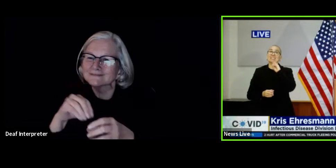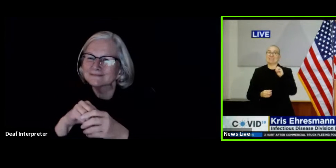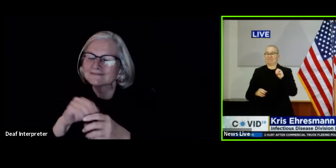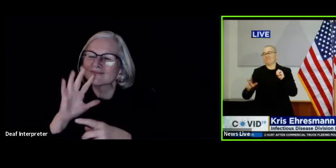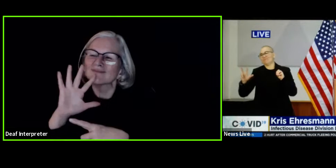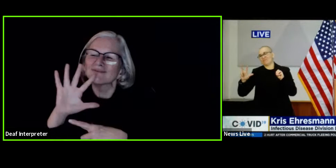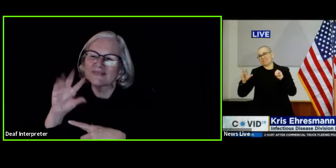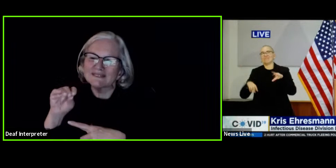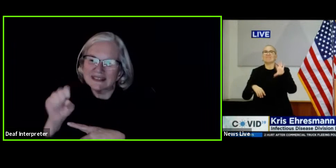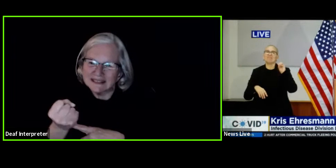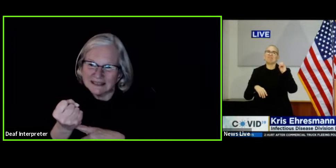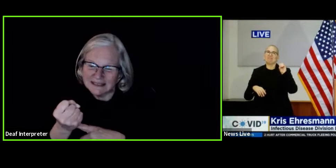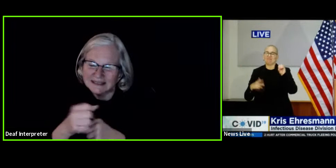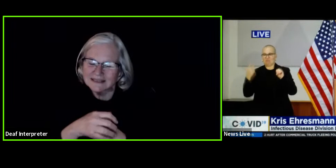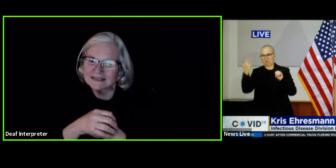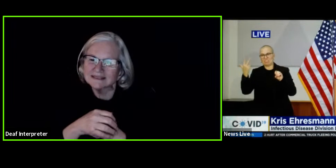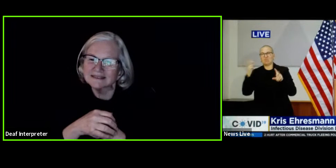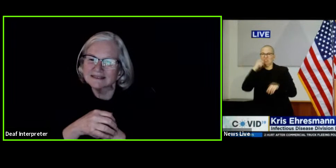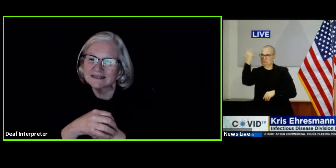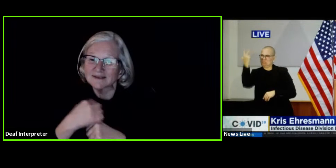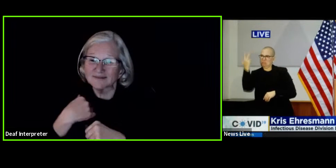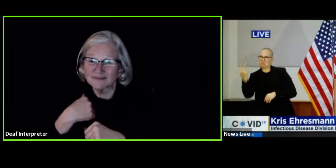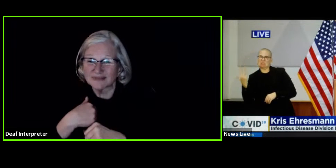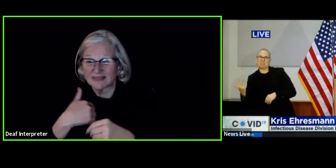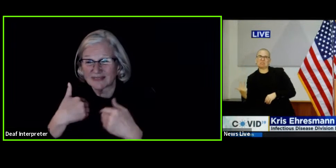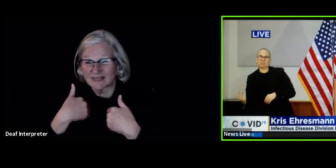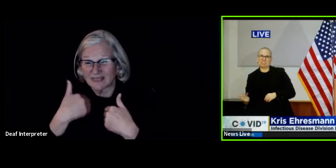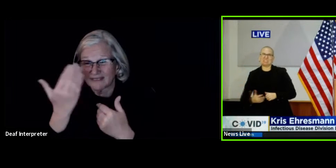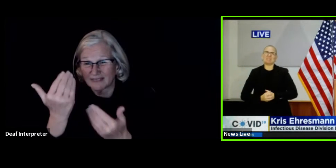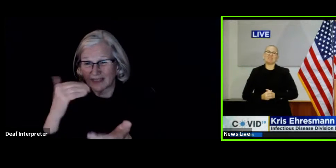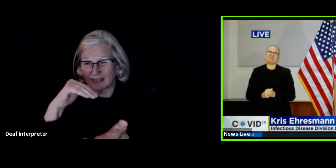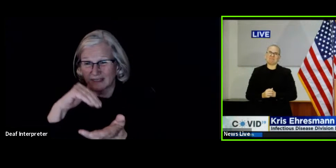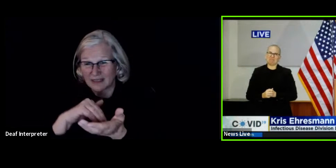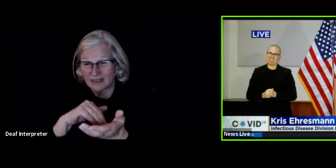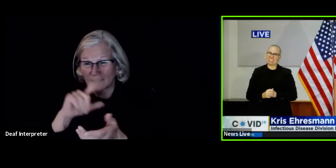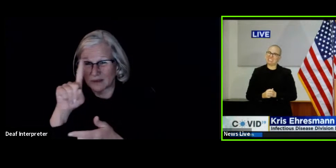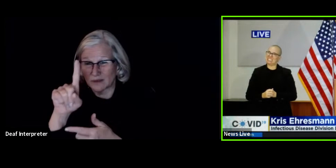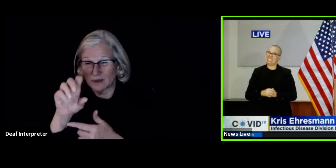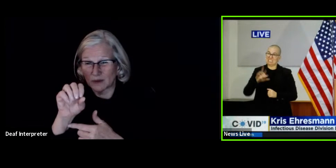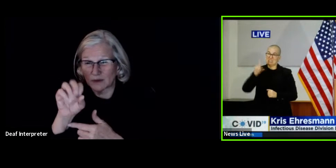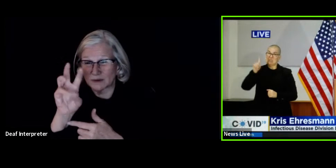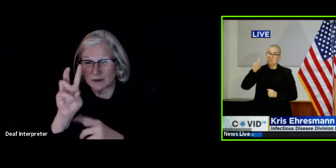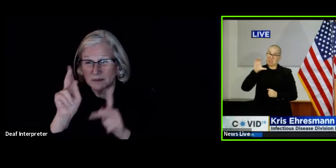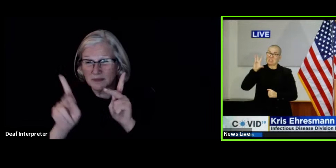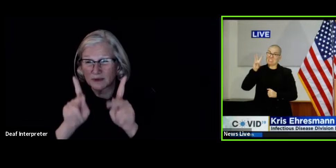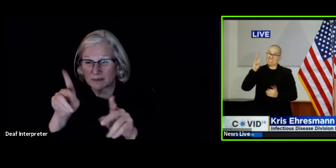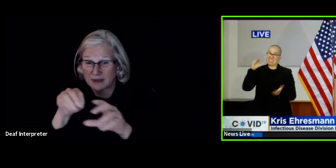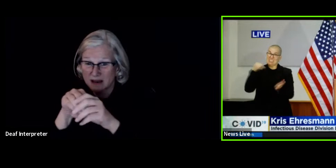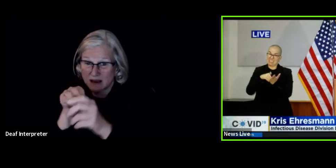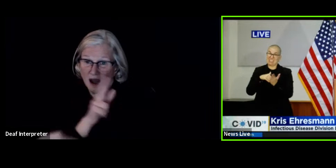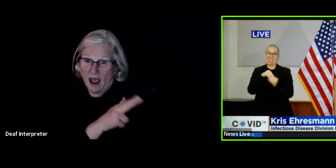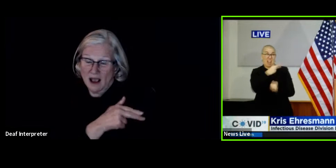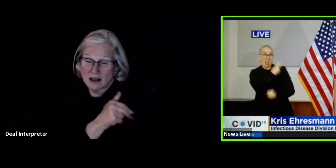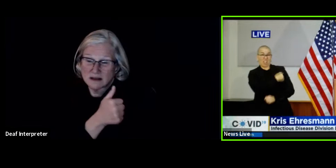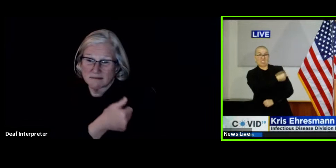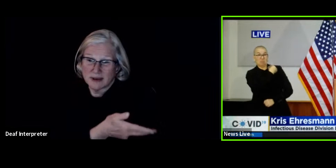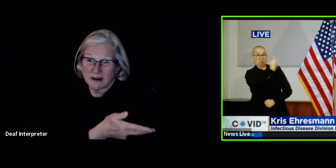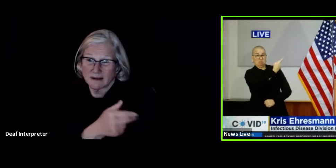THERE HAVE BEEN A TOTAL OF 15,106 PATIENTS HOSPITALIZED AND 3,480 HAD RECEIVED